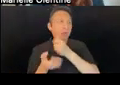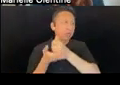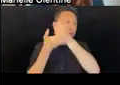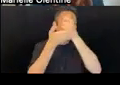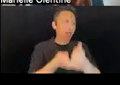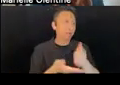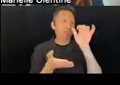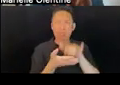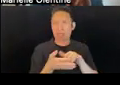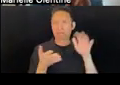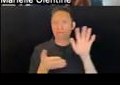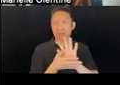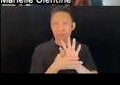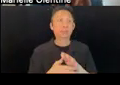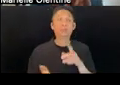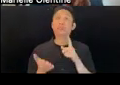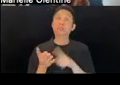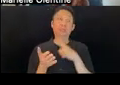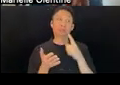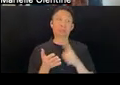Sometimes, films get selected for local interest.